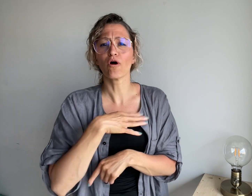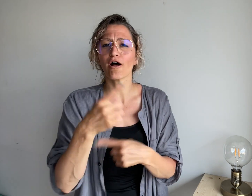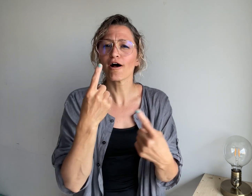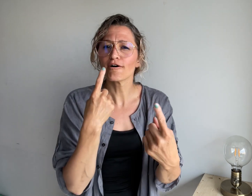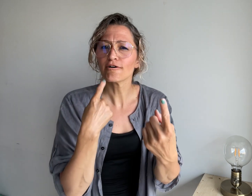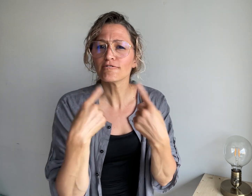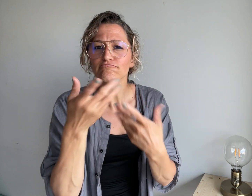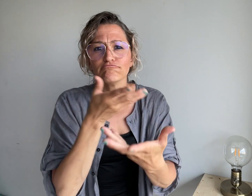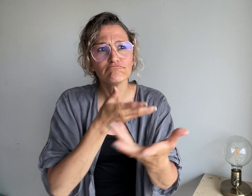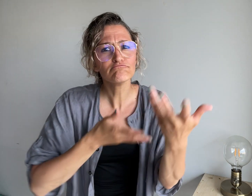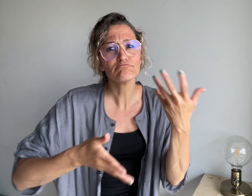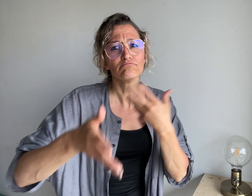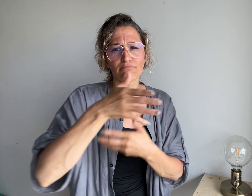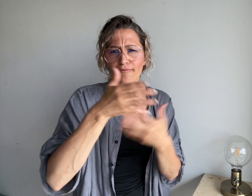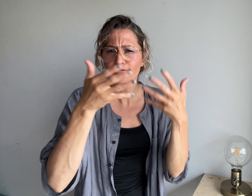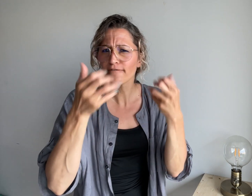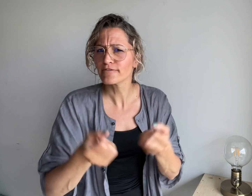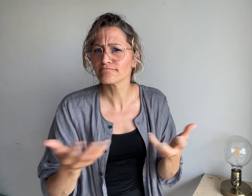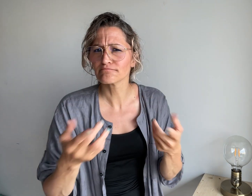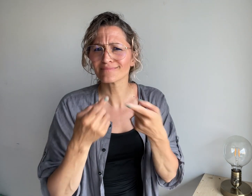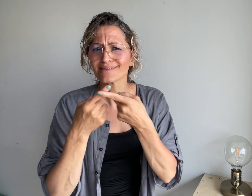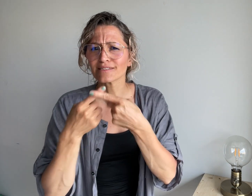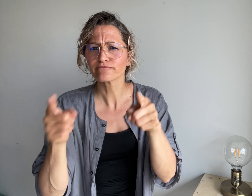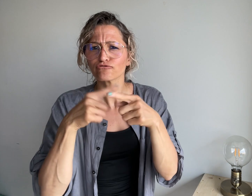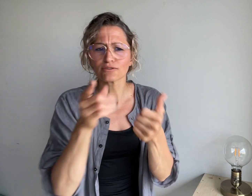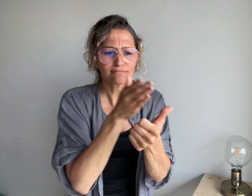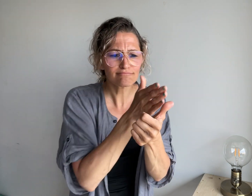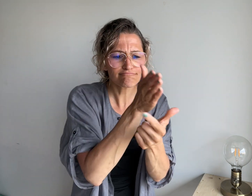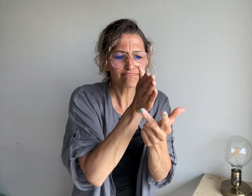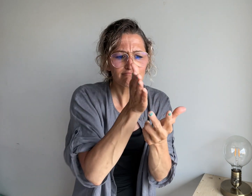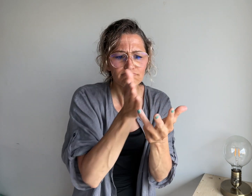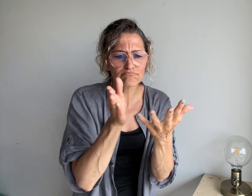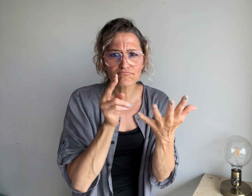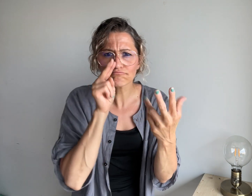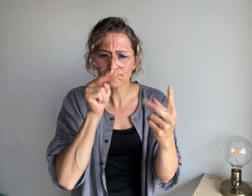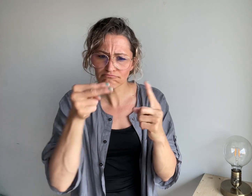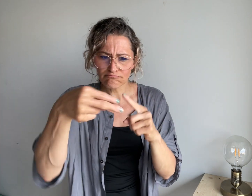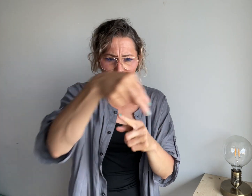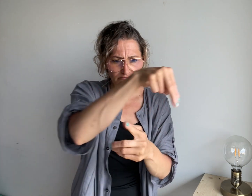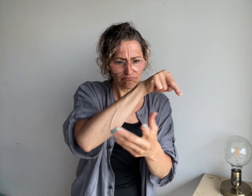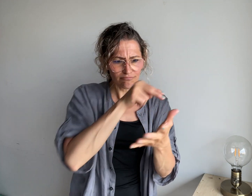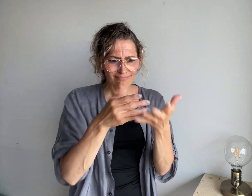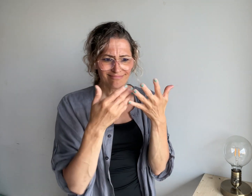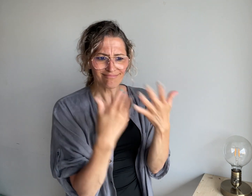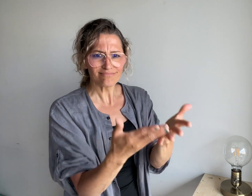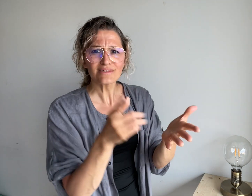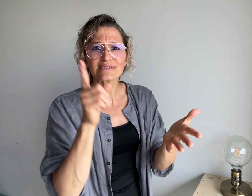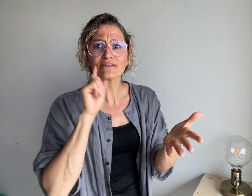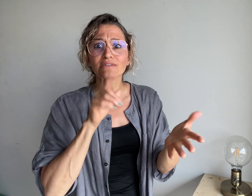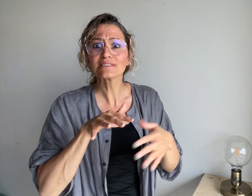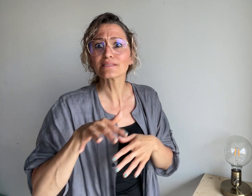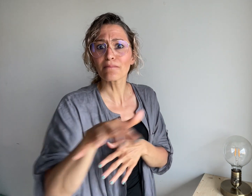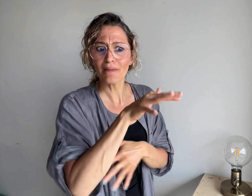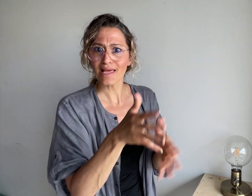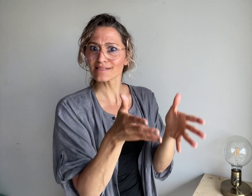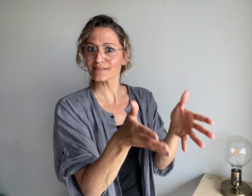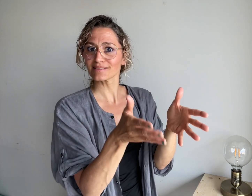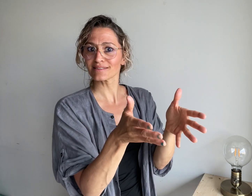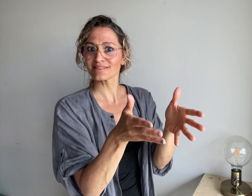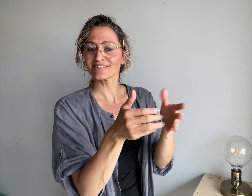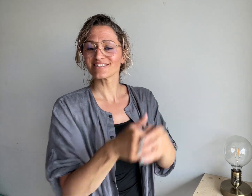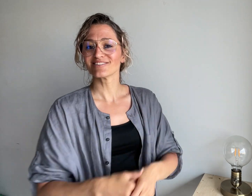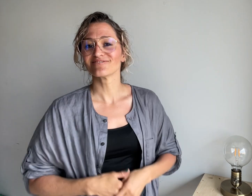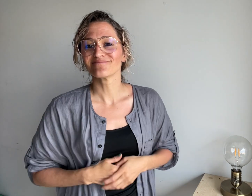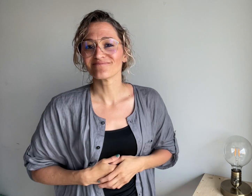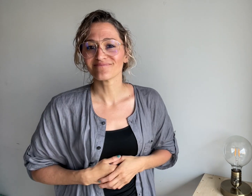the different aspects of Deaf Spaces.